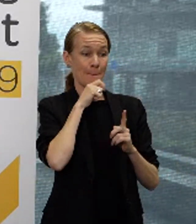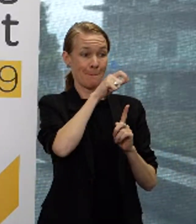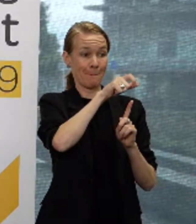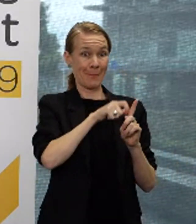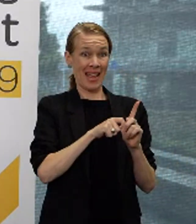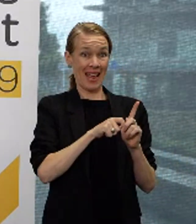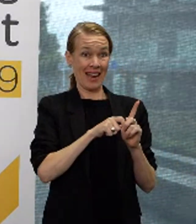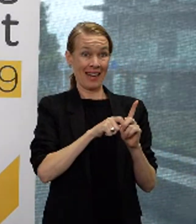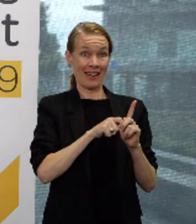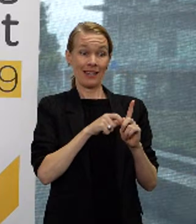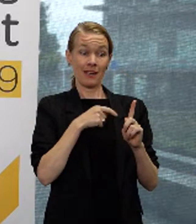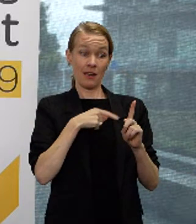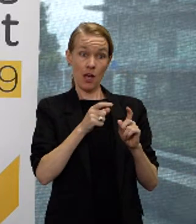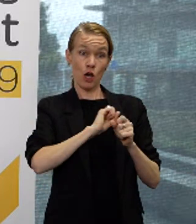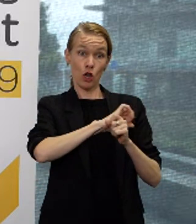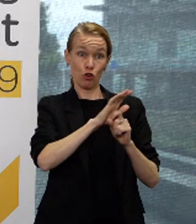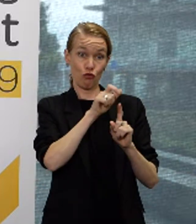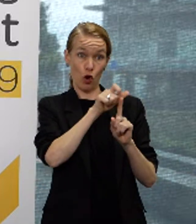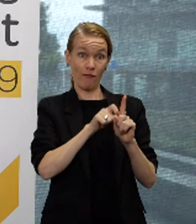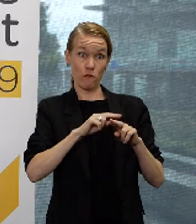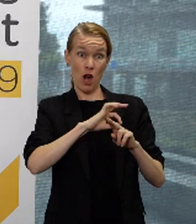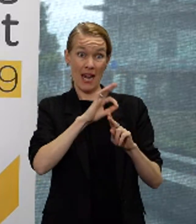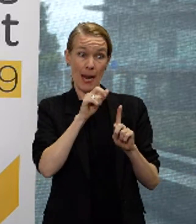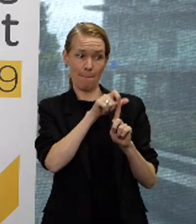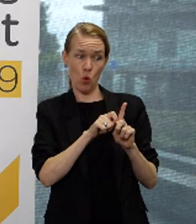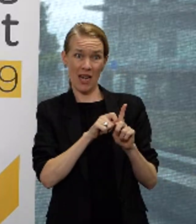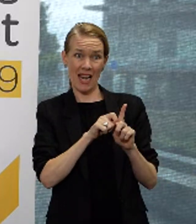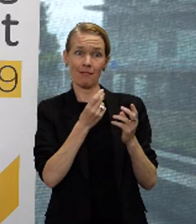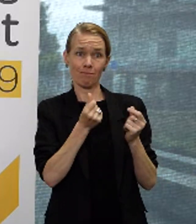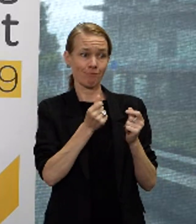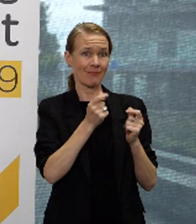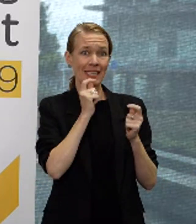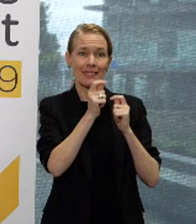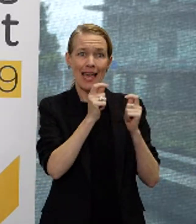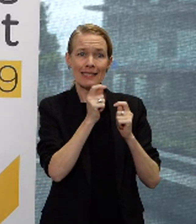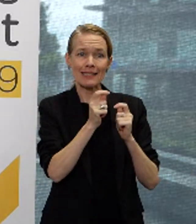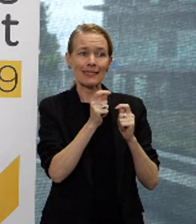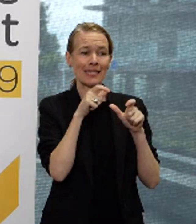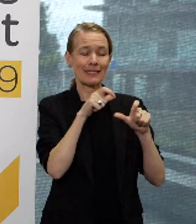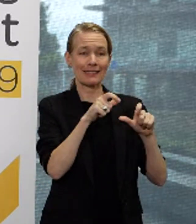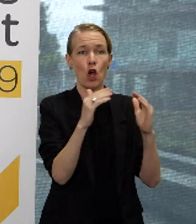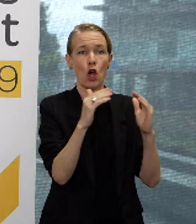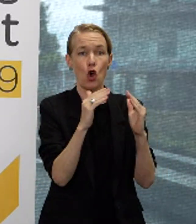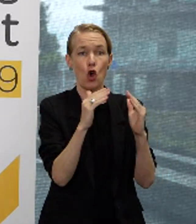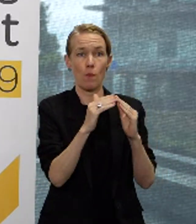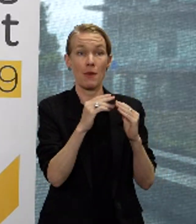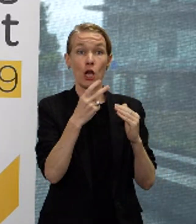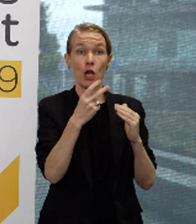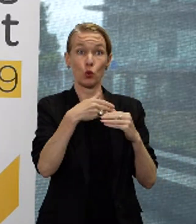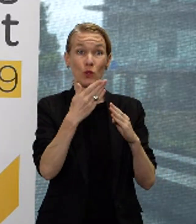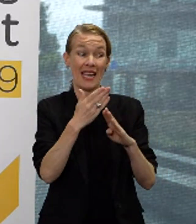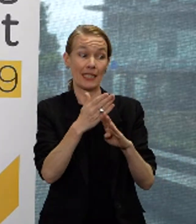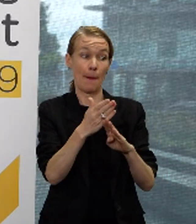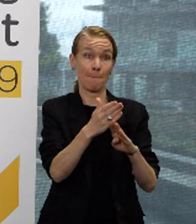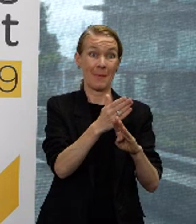Once he had symptoms on Friday morning, he got tested and self isolated. In the two days prior to when he might have been infectious,